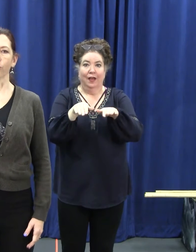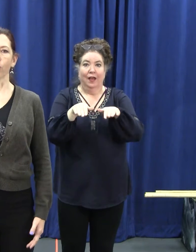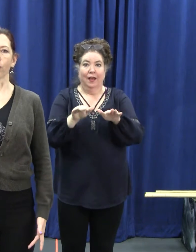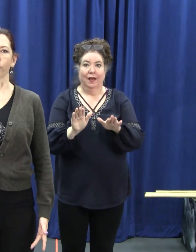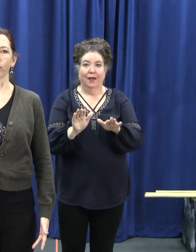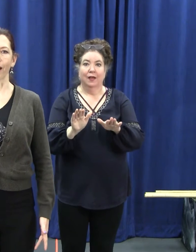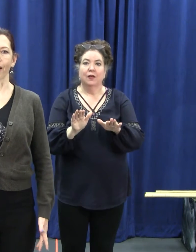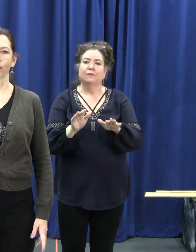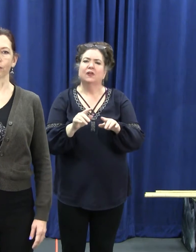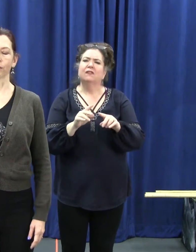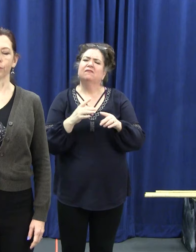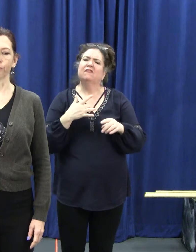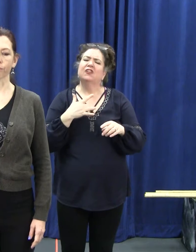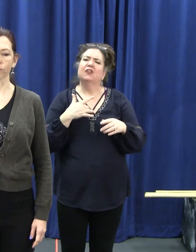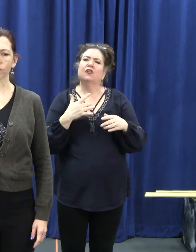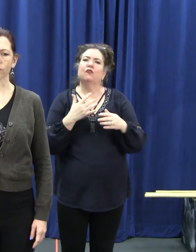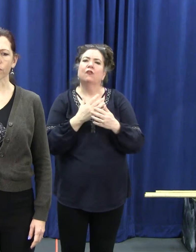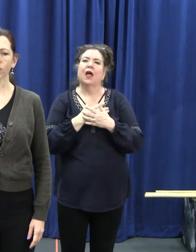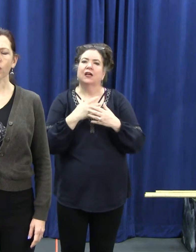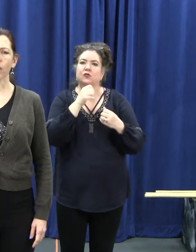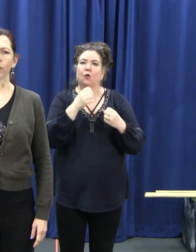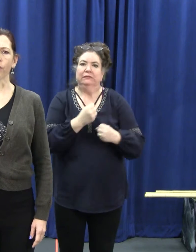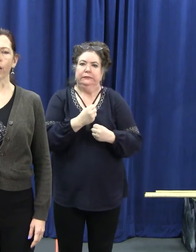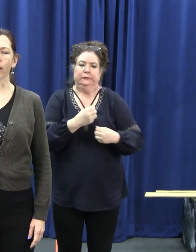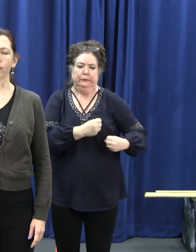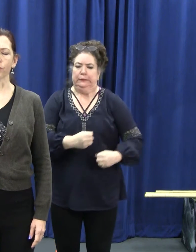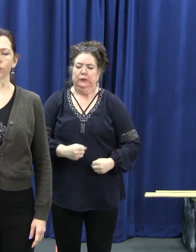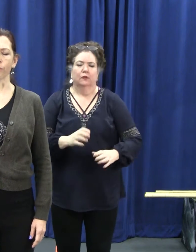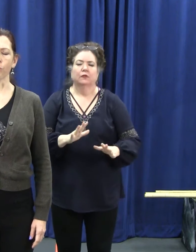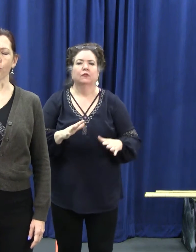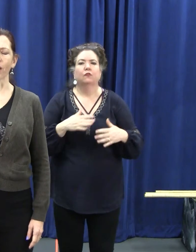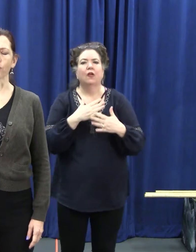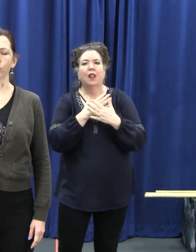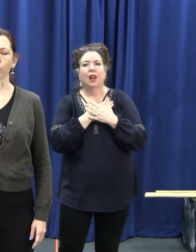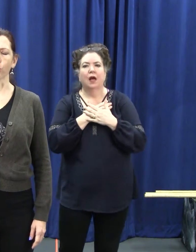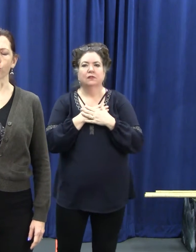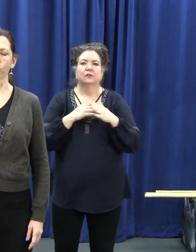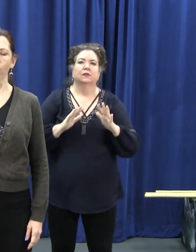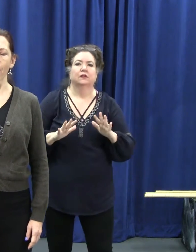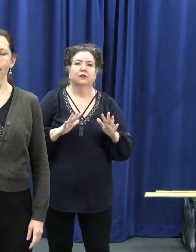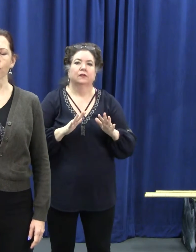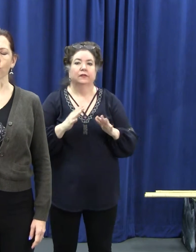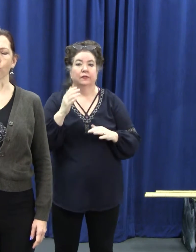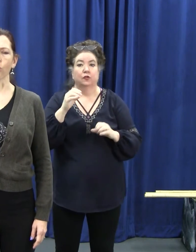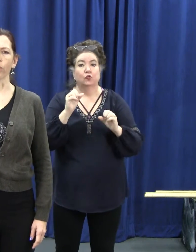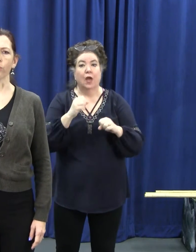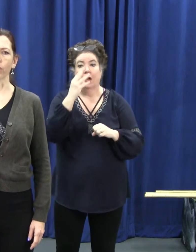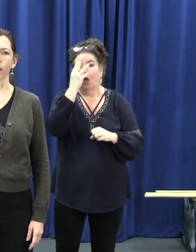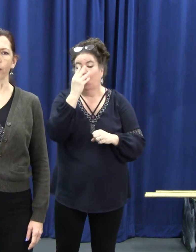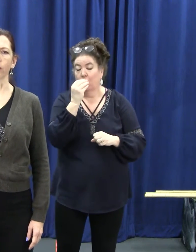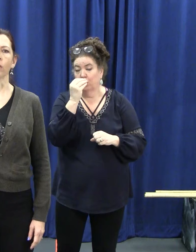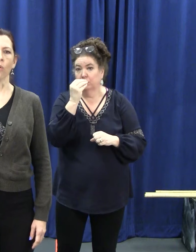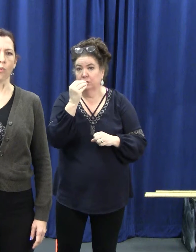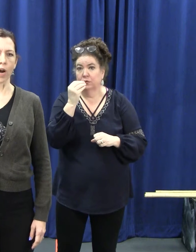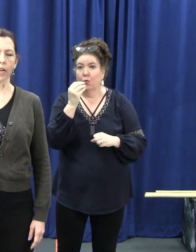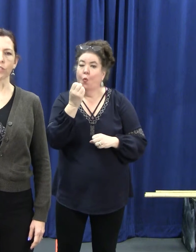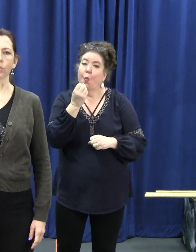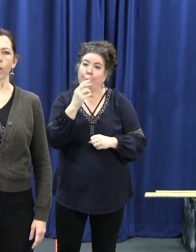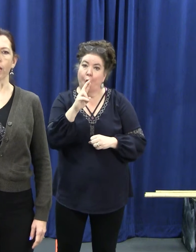but you are relaxed. Go ahead and just, if you want to, close your eyes or you can watch